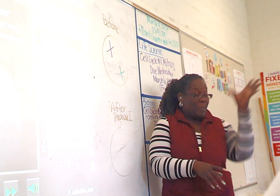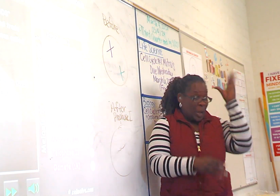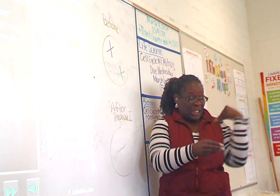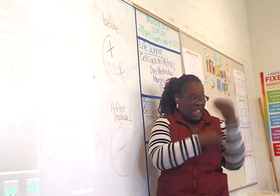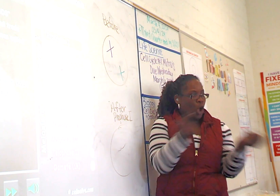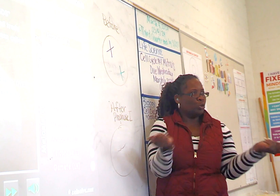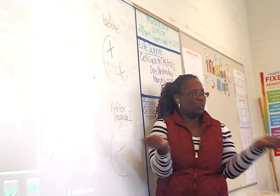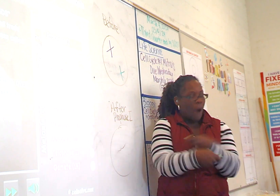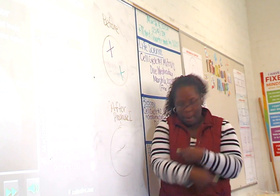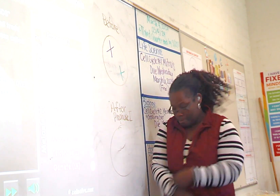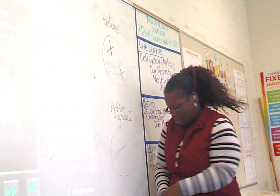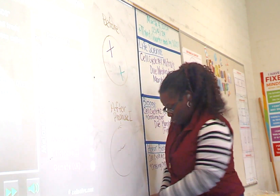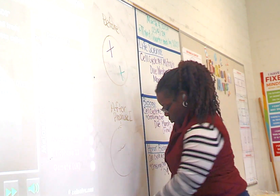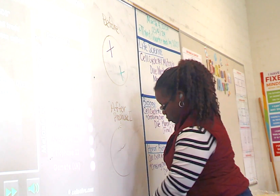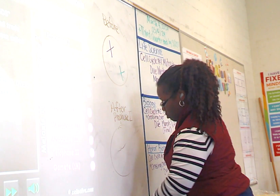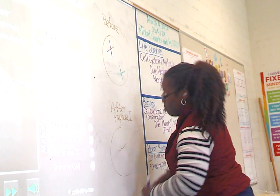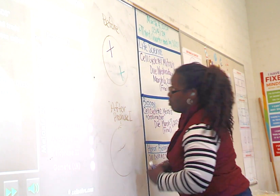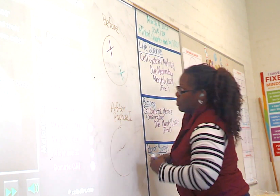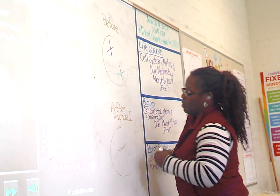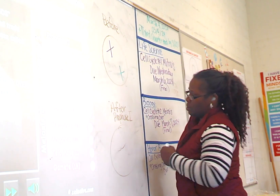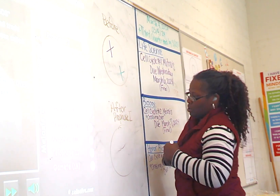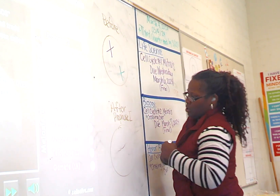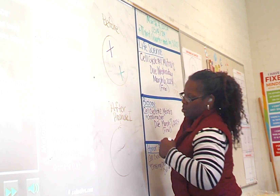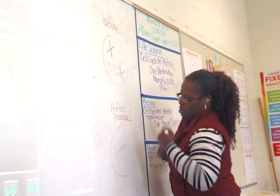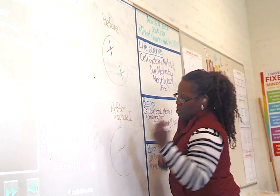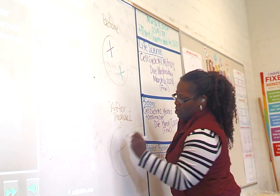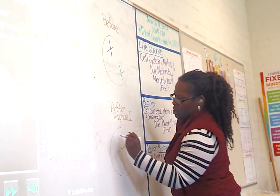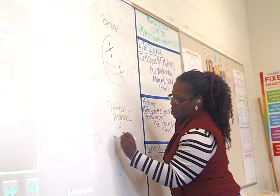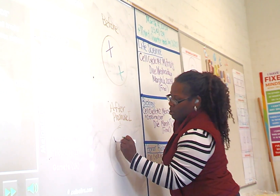Swap their genetic material.